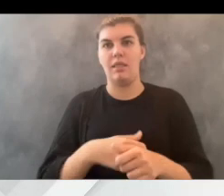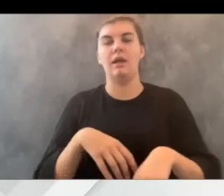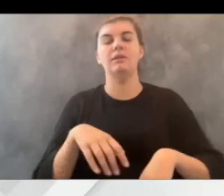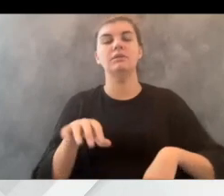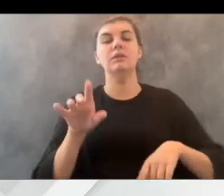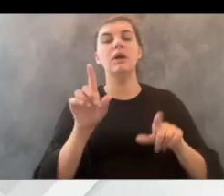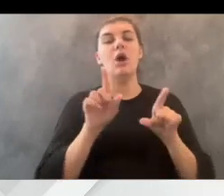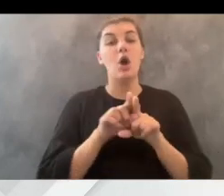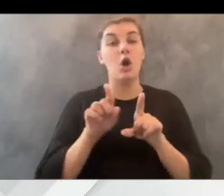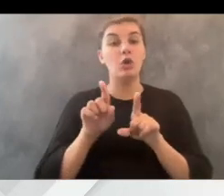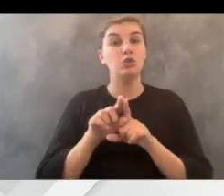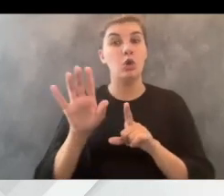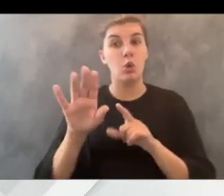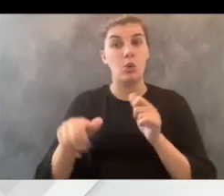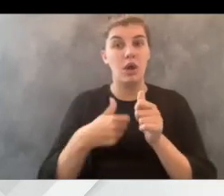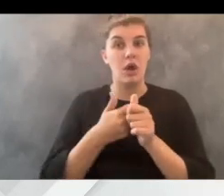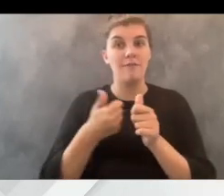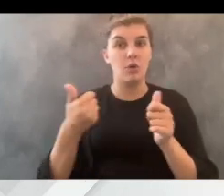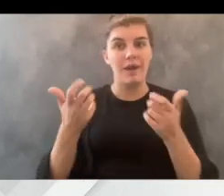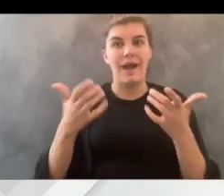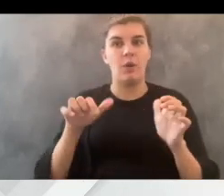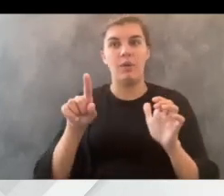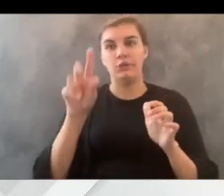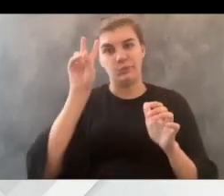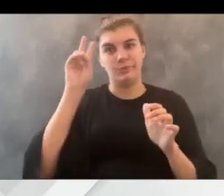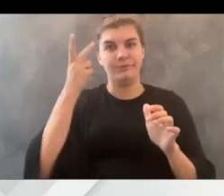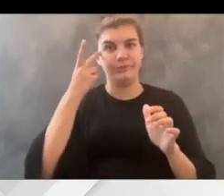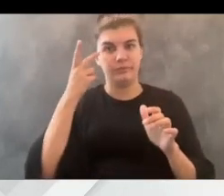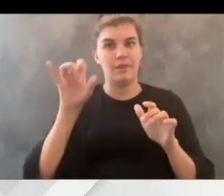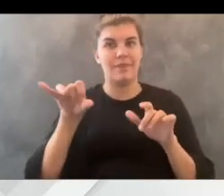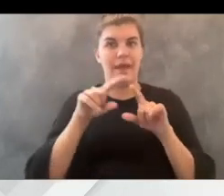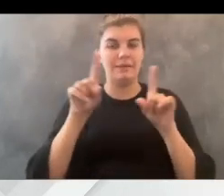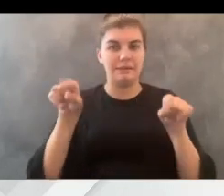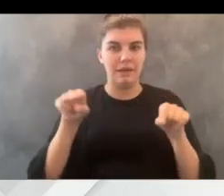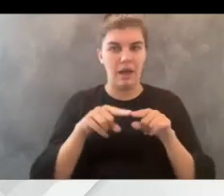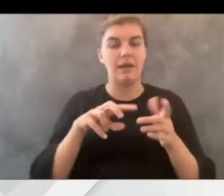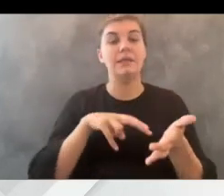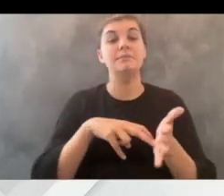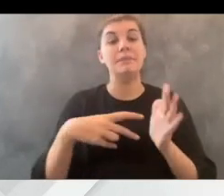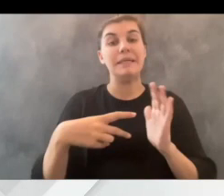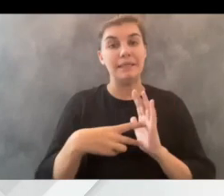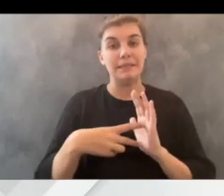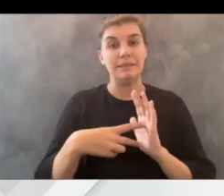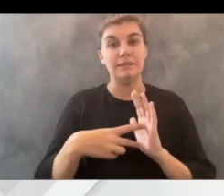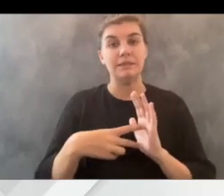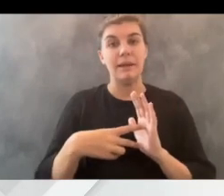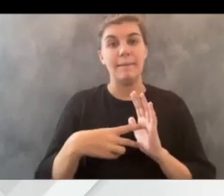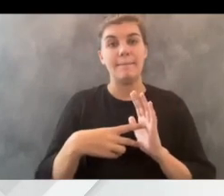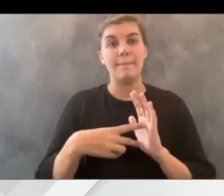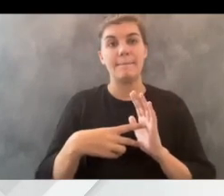to avoid misinterpretation of the sign as indicating that it's for exclusive use